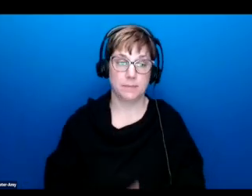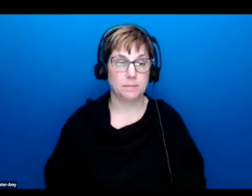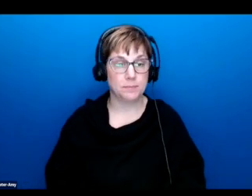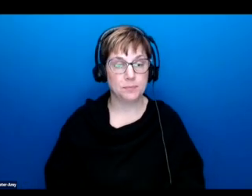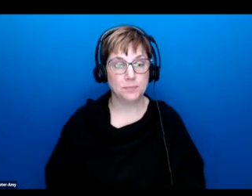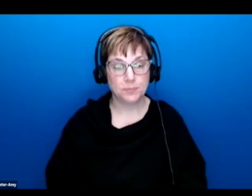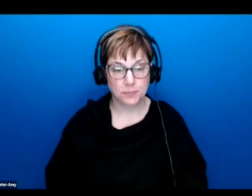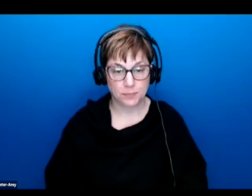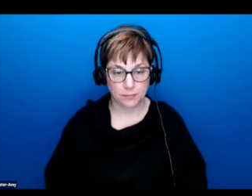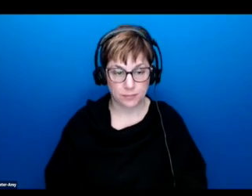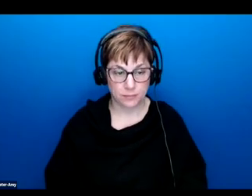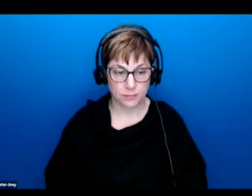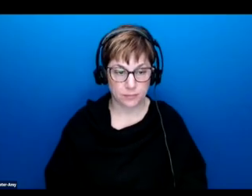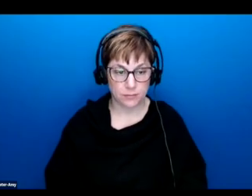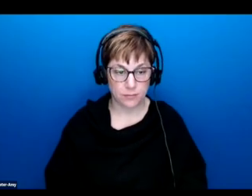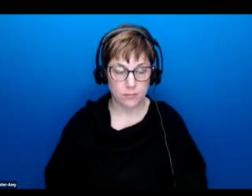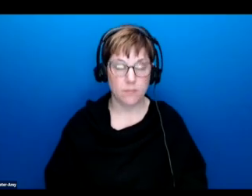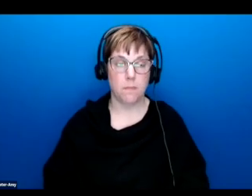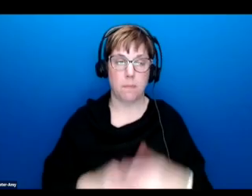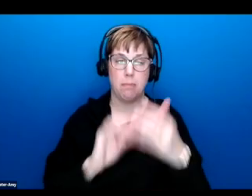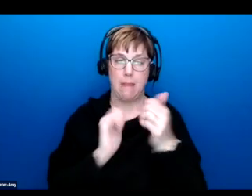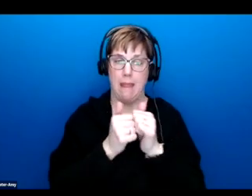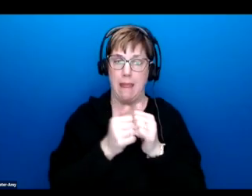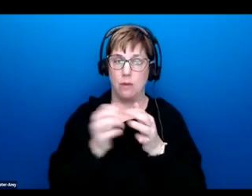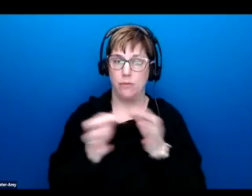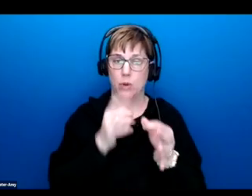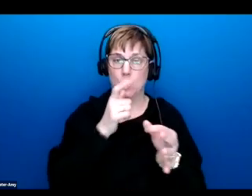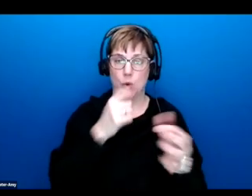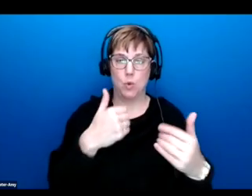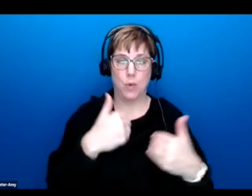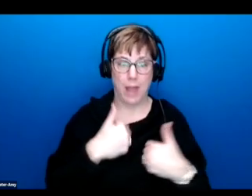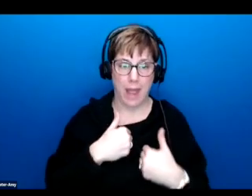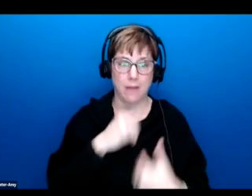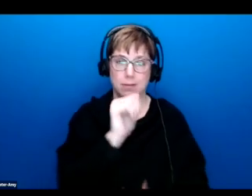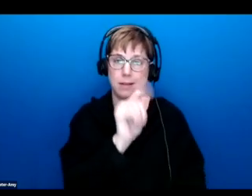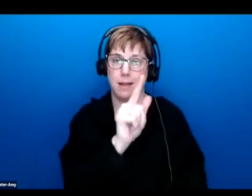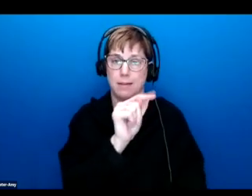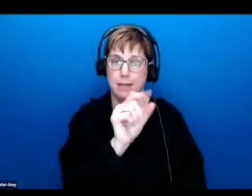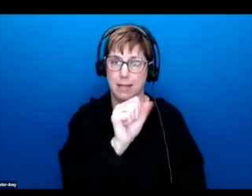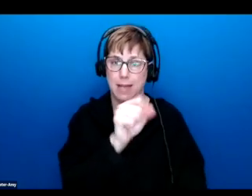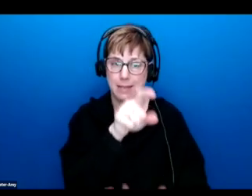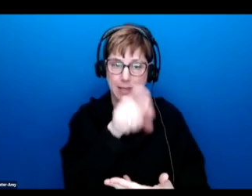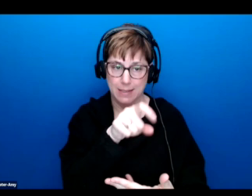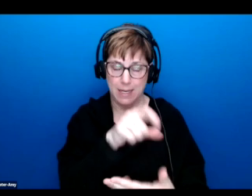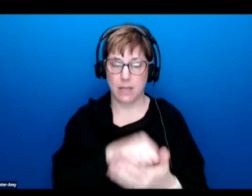So how are we defining who has an LTSS need? So we consider a person to need